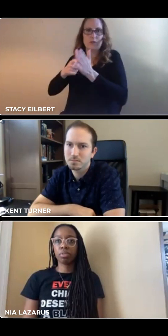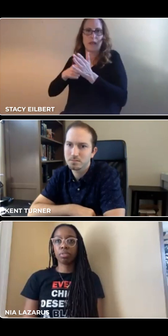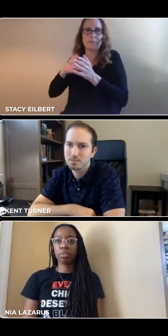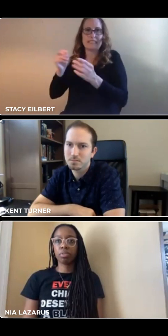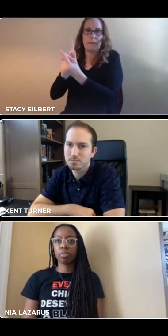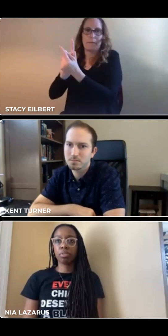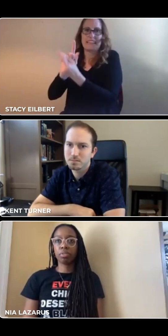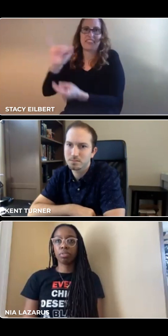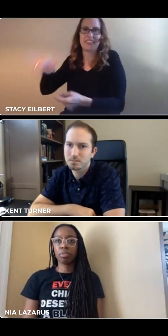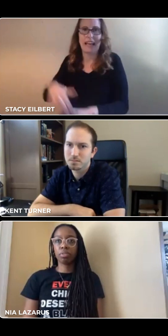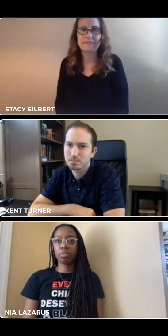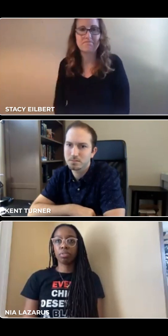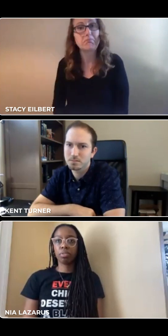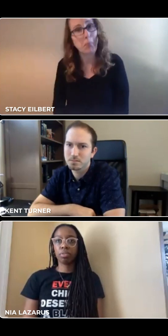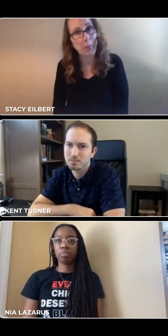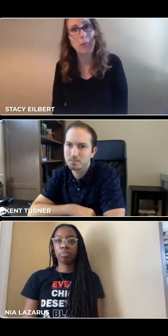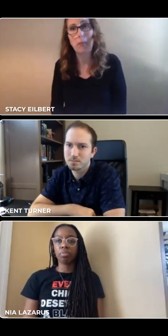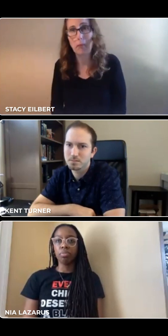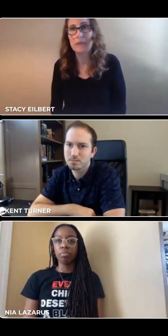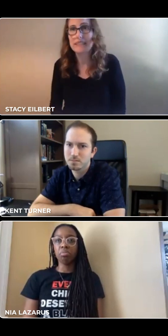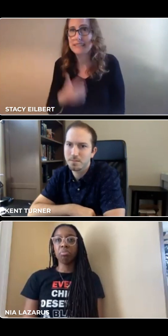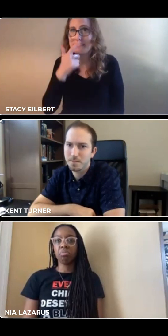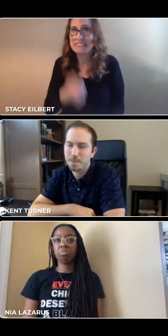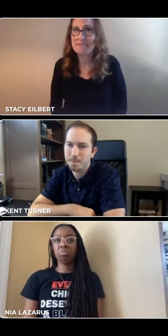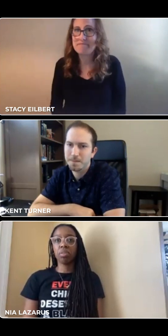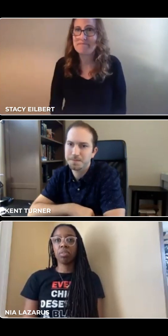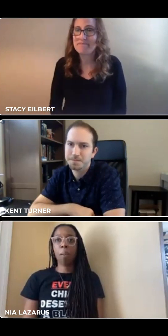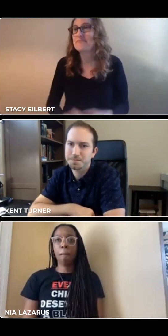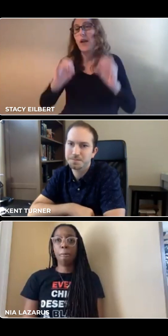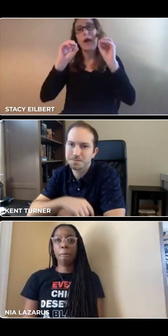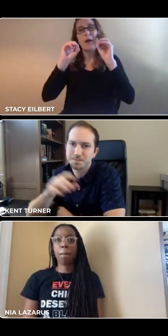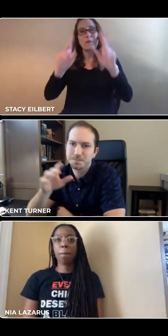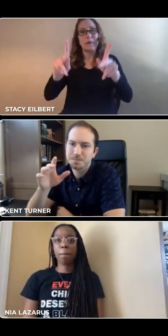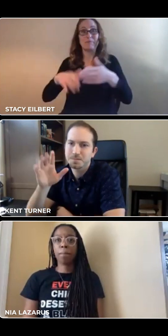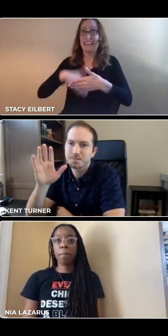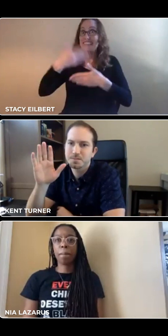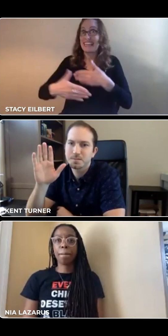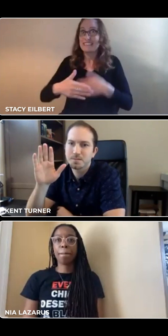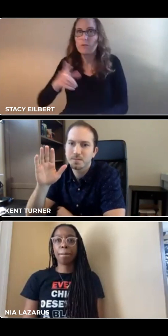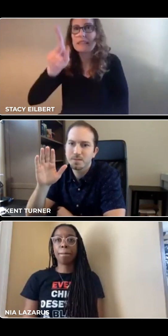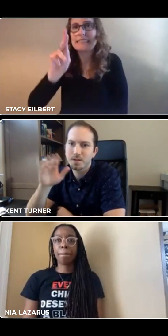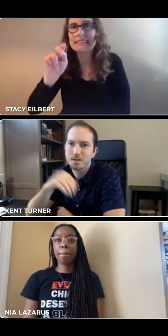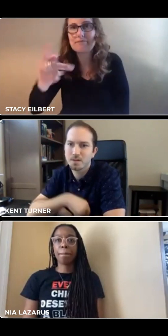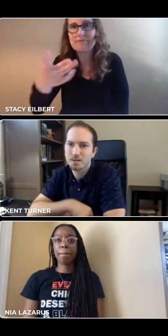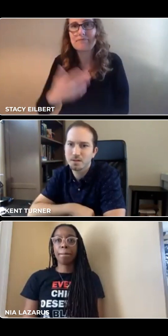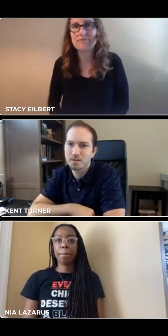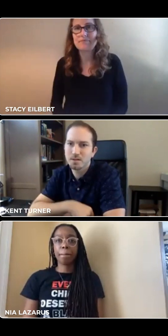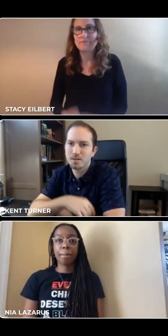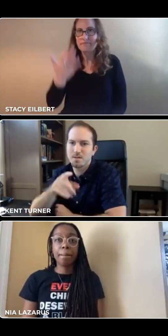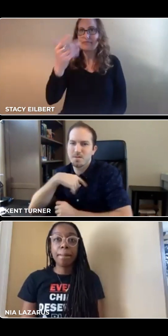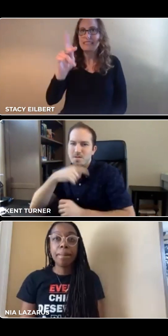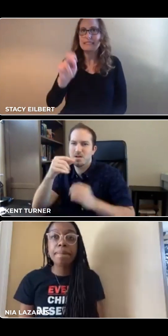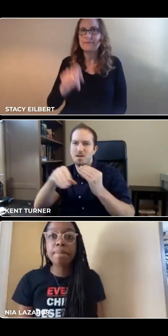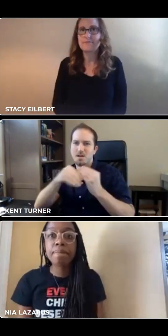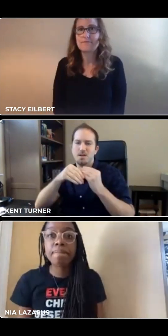from the district, and so they're basing their satisfied requirements on that. Oh, before we move on, Kent.